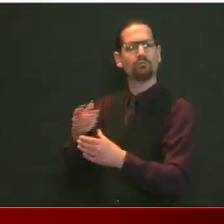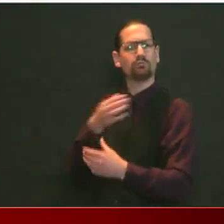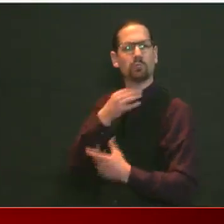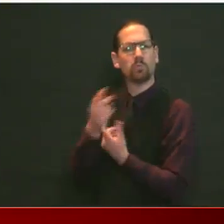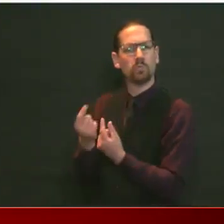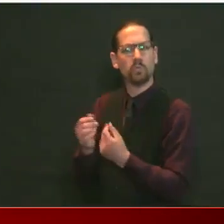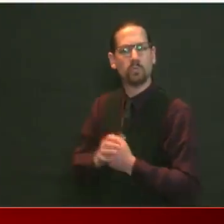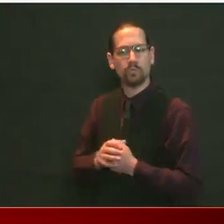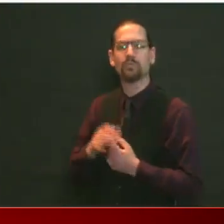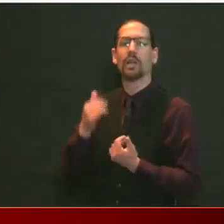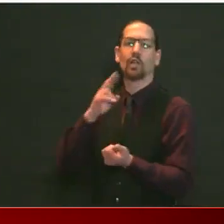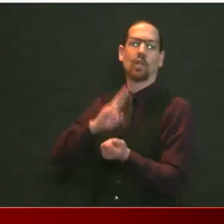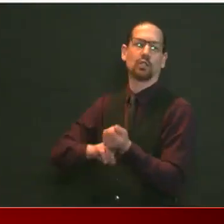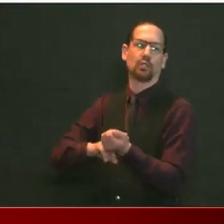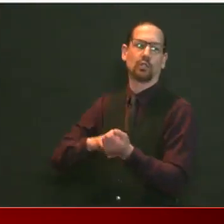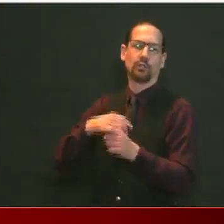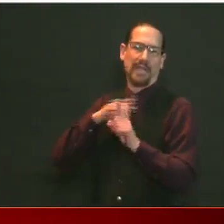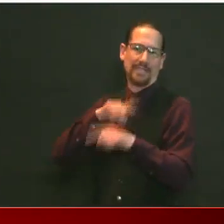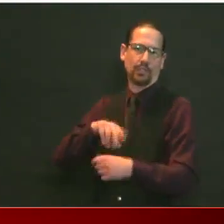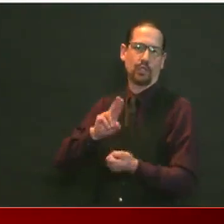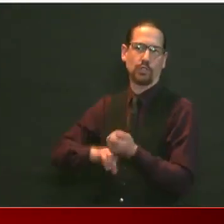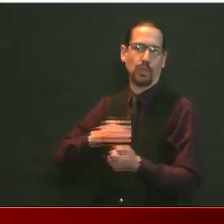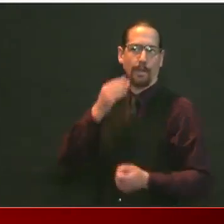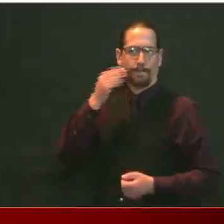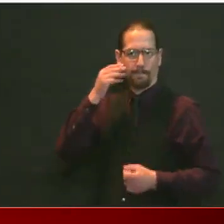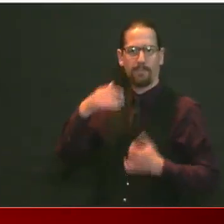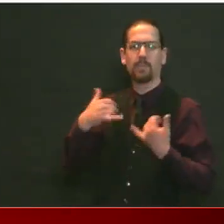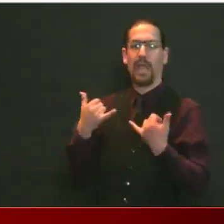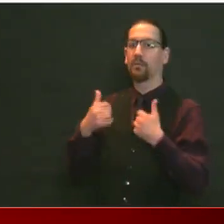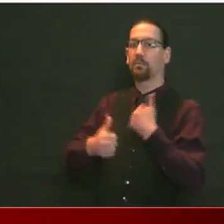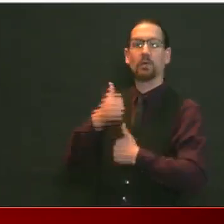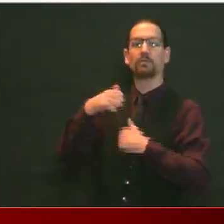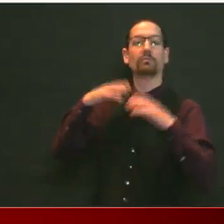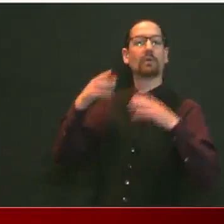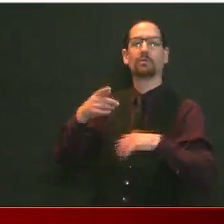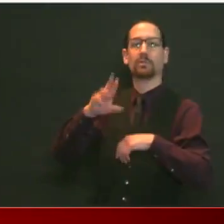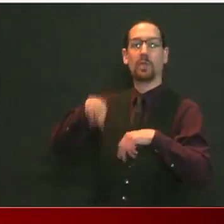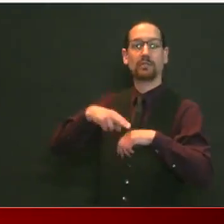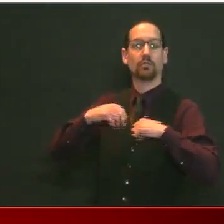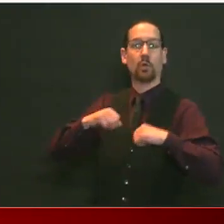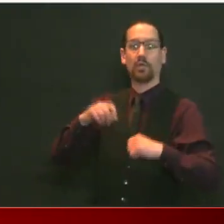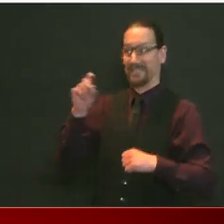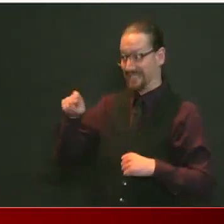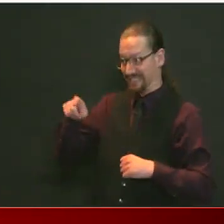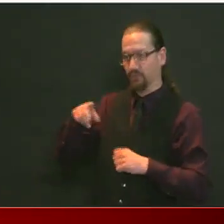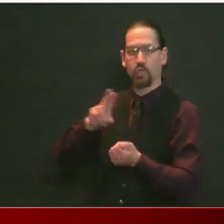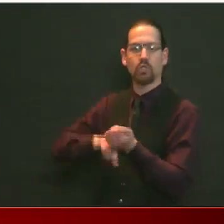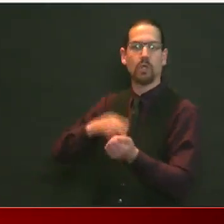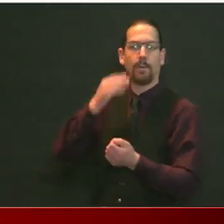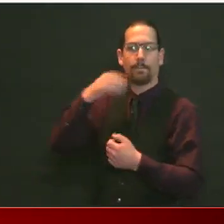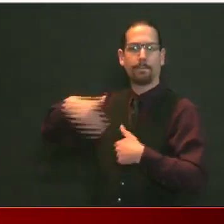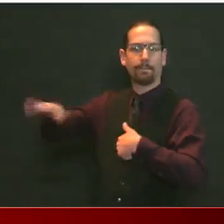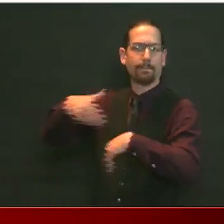WHERE ARE YOU CONCENTRATING YOUR EFFORTS THE MOST RIGHT NOW? GOOD QUESTION. IN THE NURSING HOMES WITH THE SUPPORT TEAMS THAT I JUST DESCRIBED.